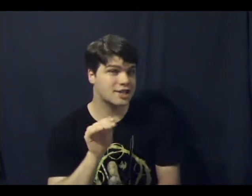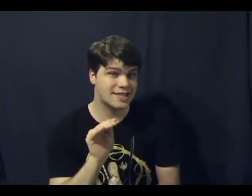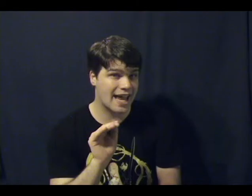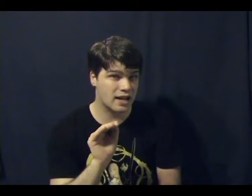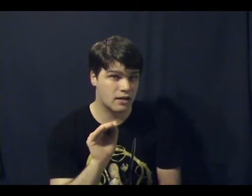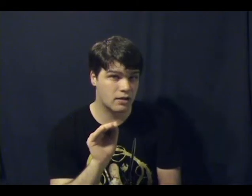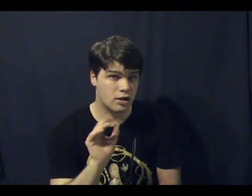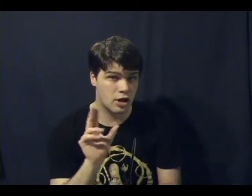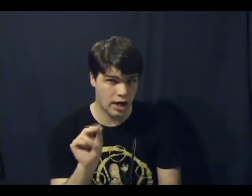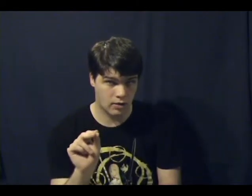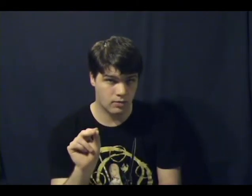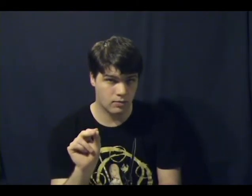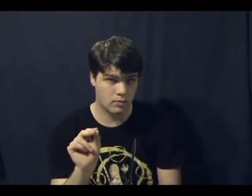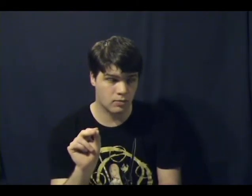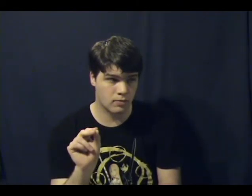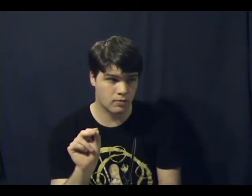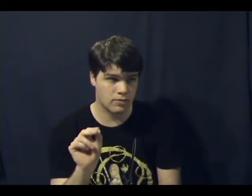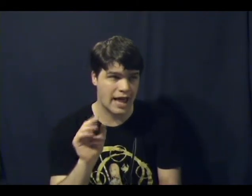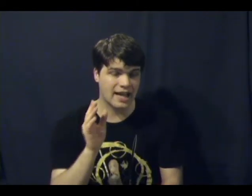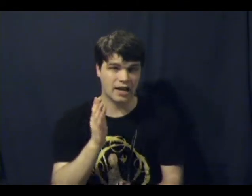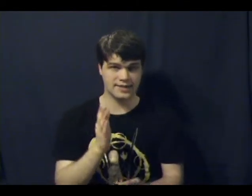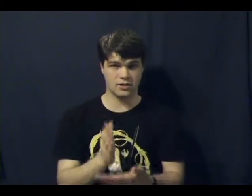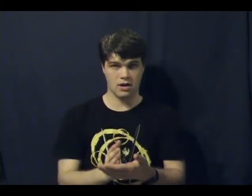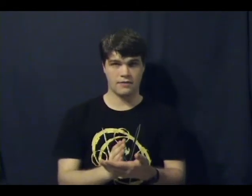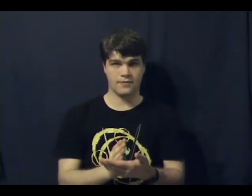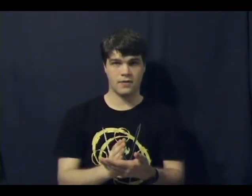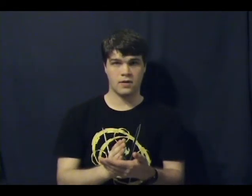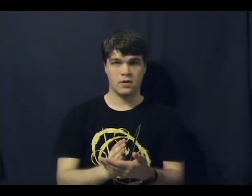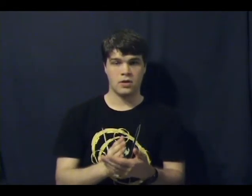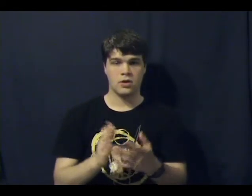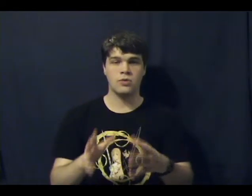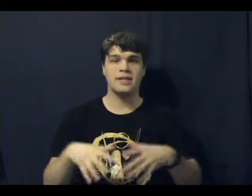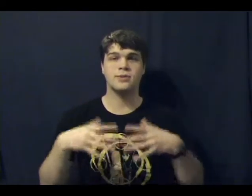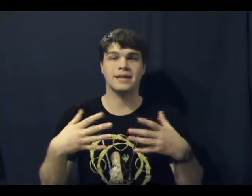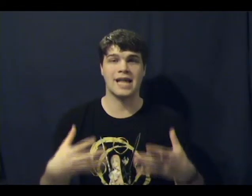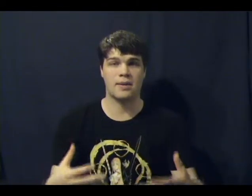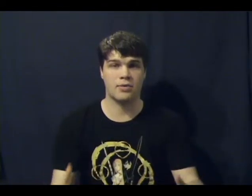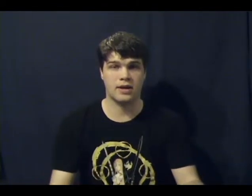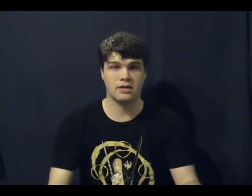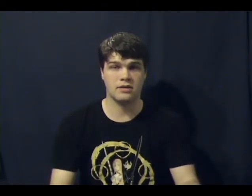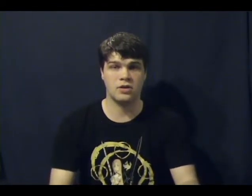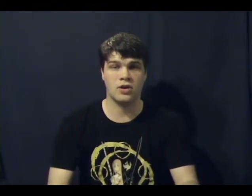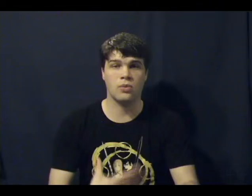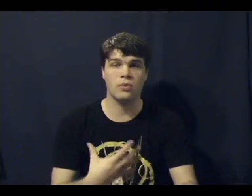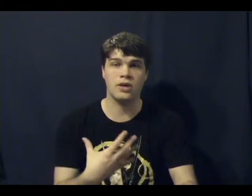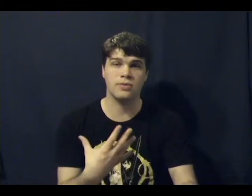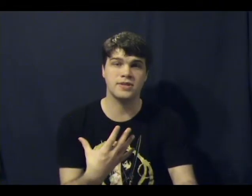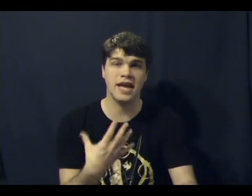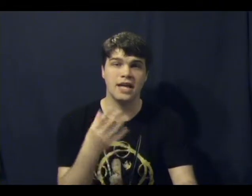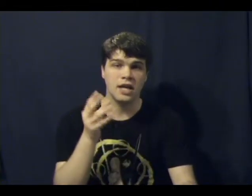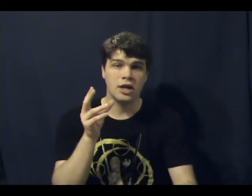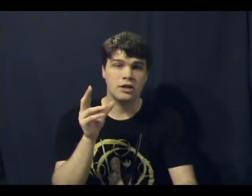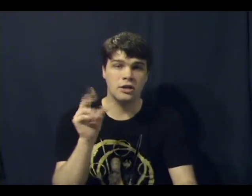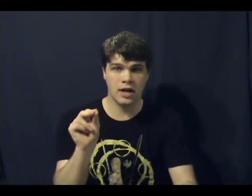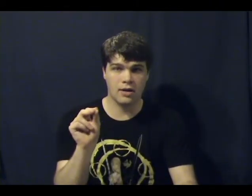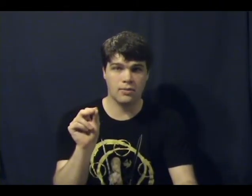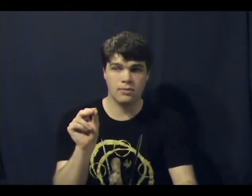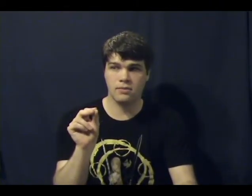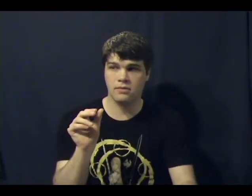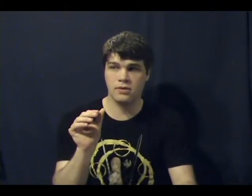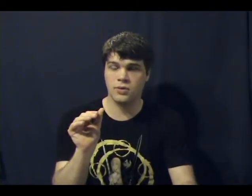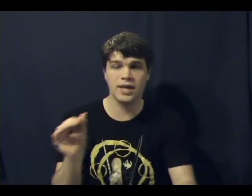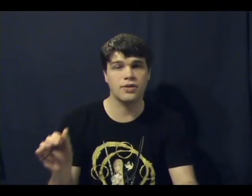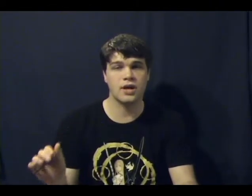to just say no. That cuts it off. You need to elaborate, you know? When you say no, you kill the